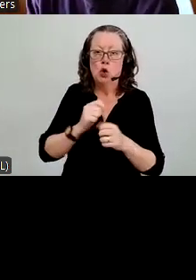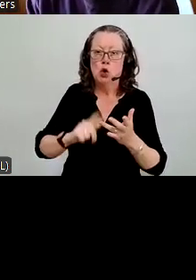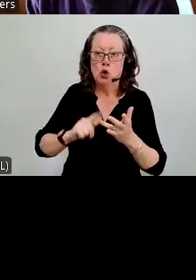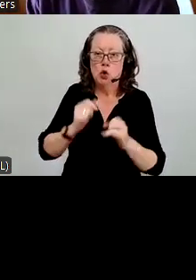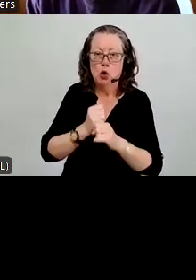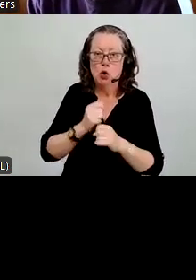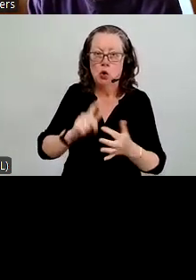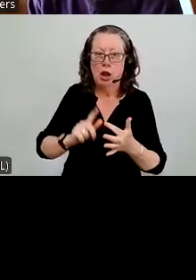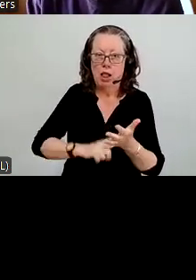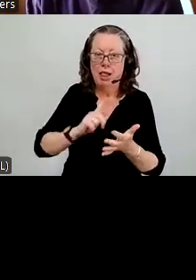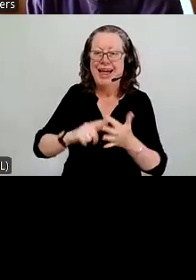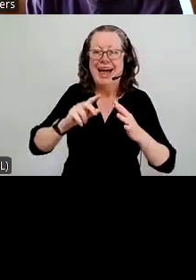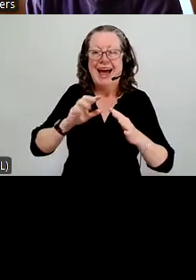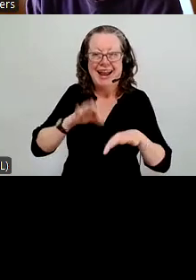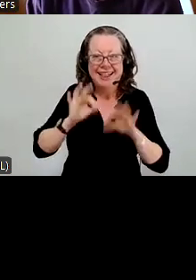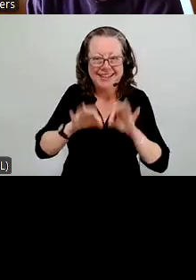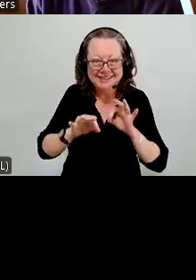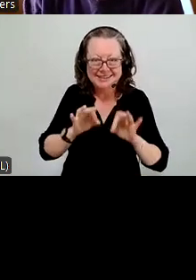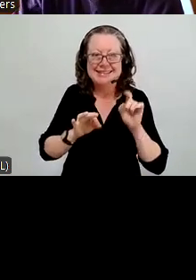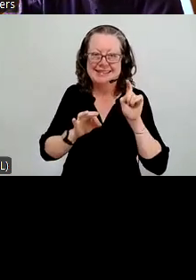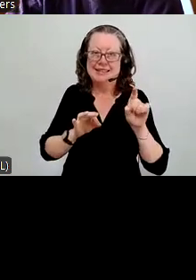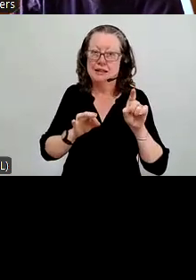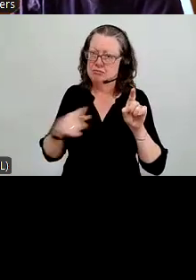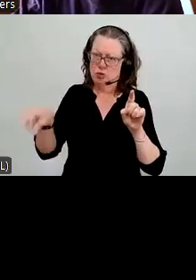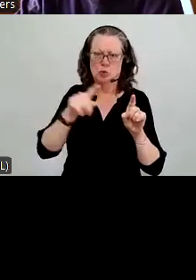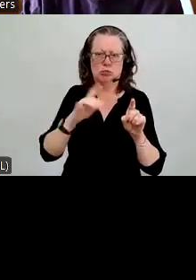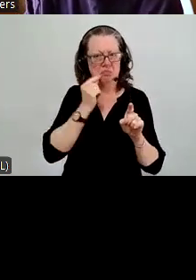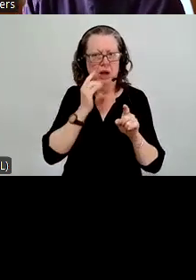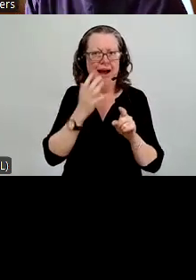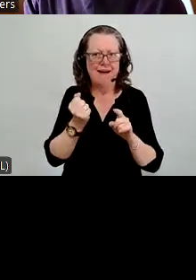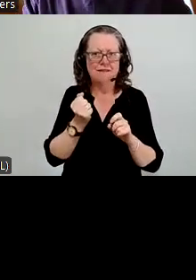many of you have Google Analytics installed, and that's what the G tag is.